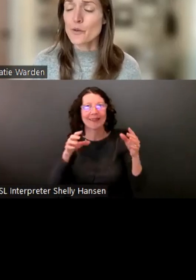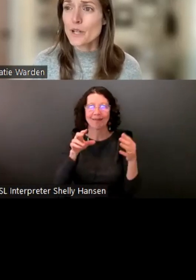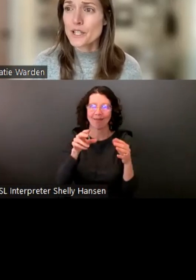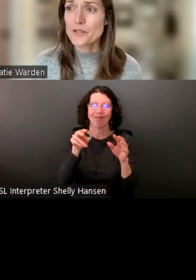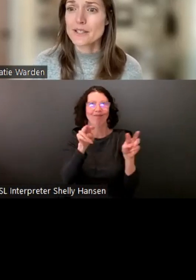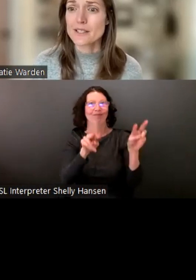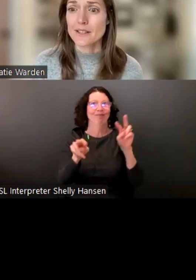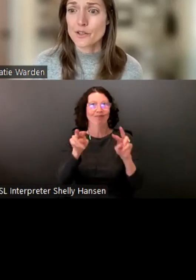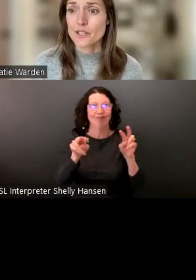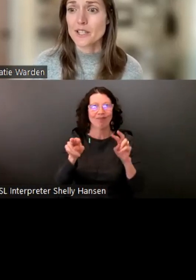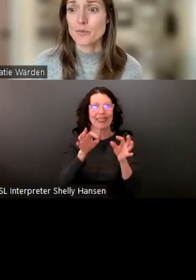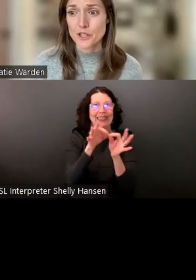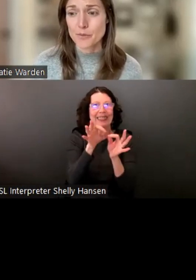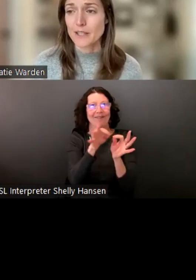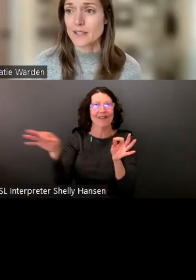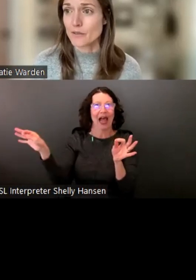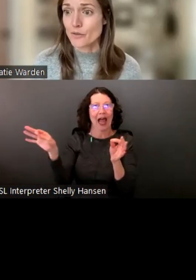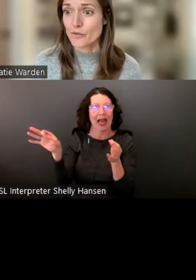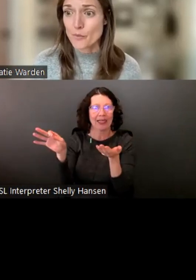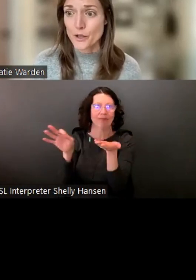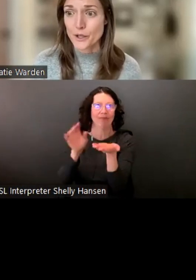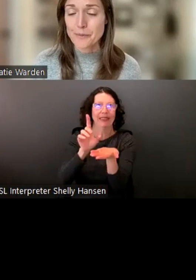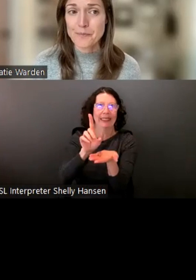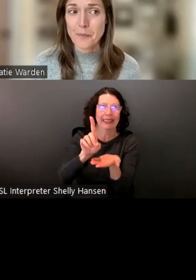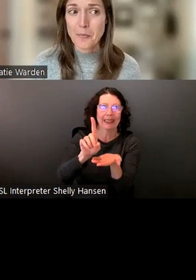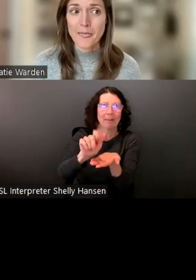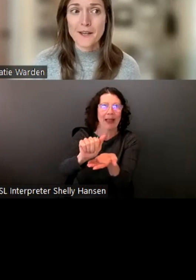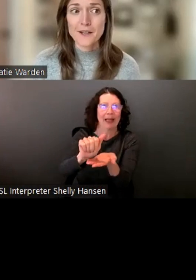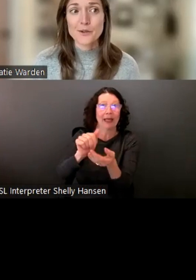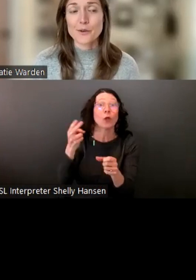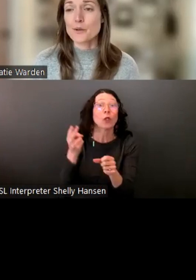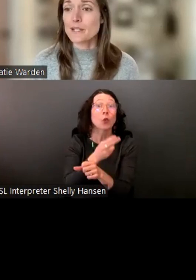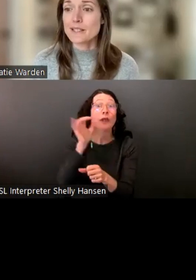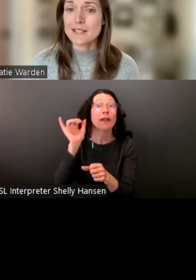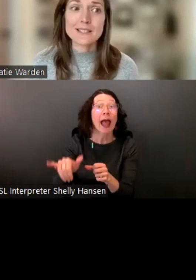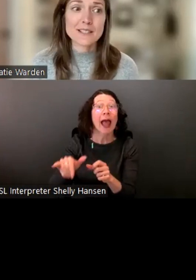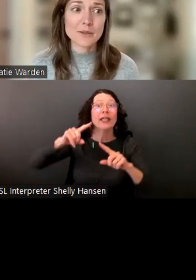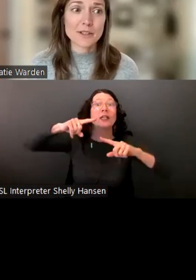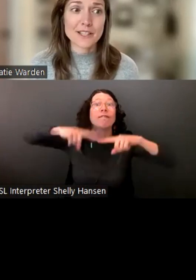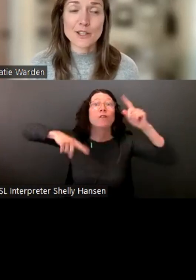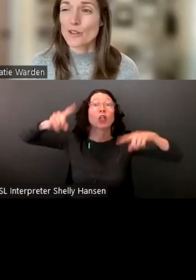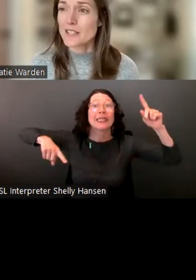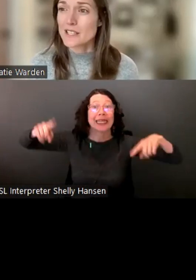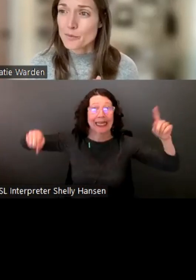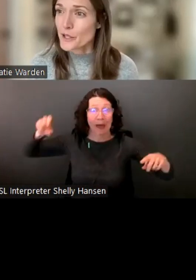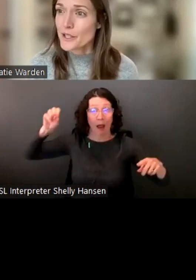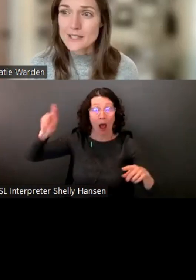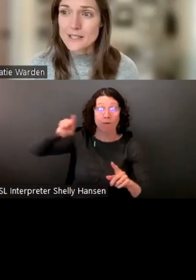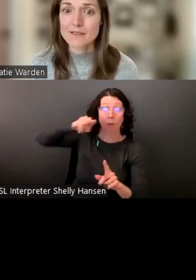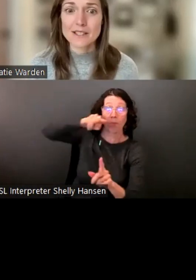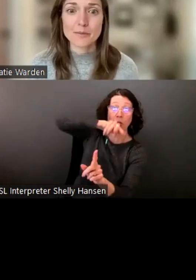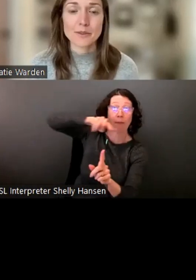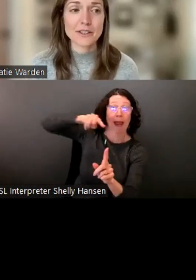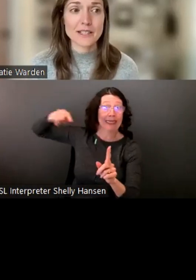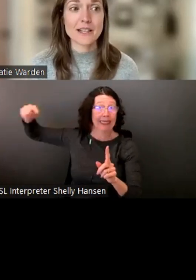And we use this diversity perspective or framework, right? We see disability or the experience of disability